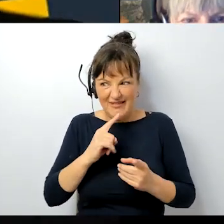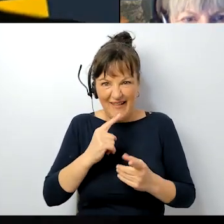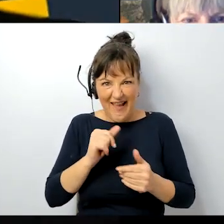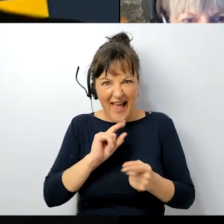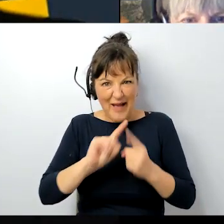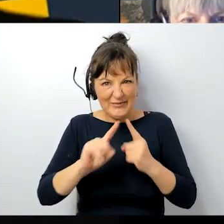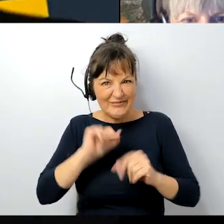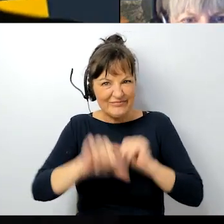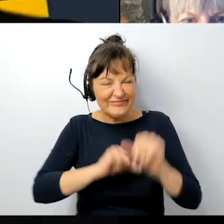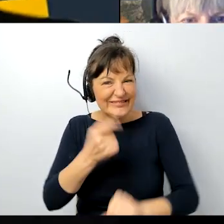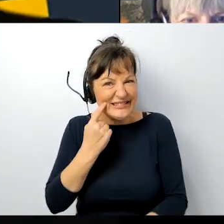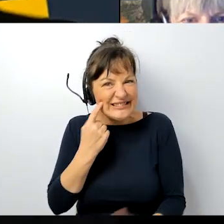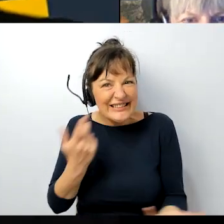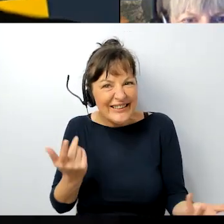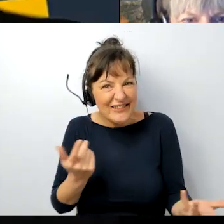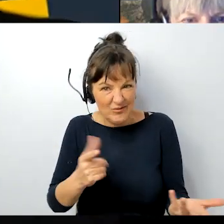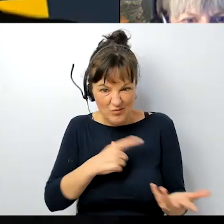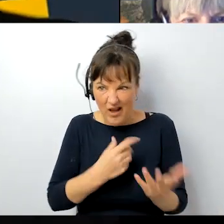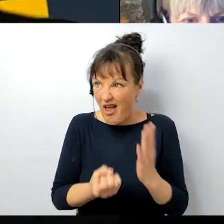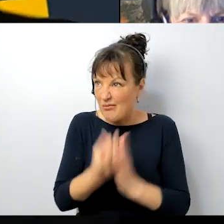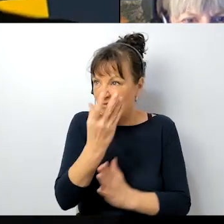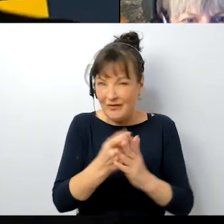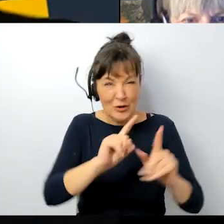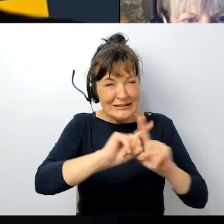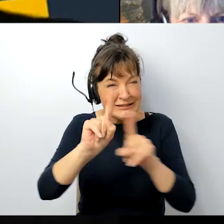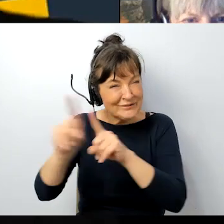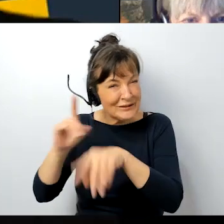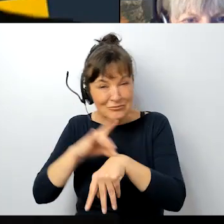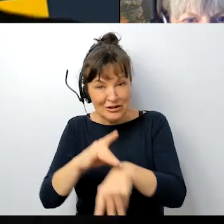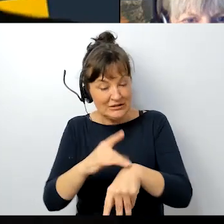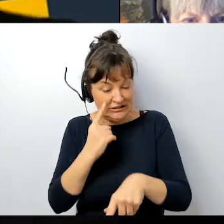applying for the apprenticeships really helped and it made it made the application